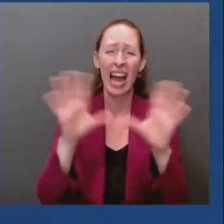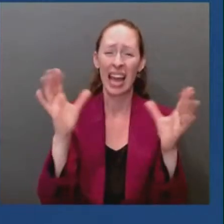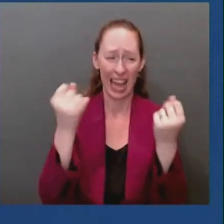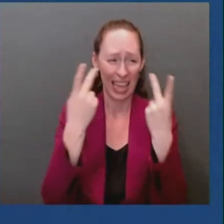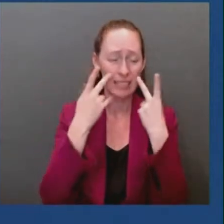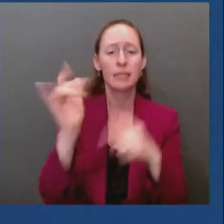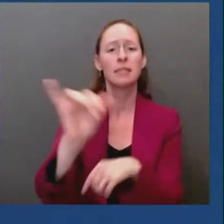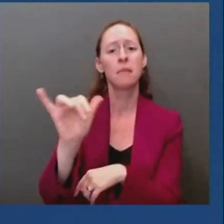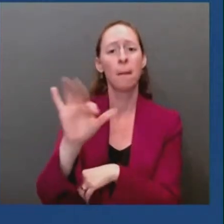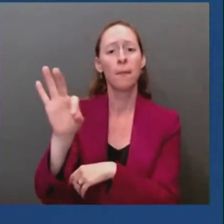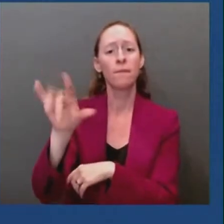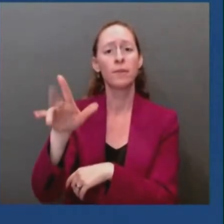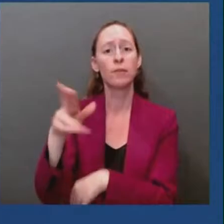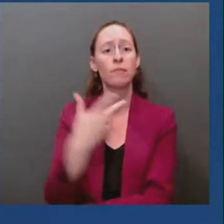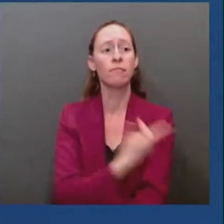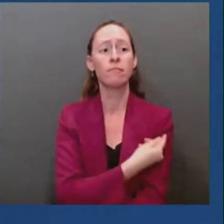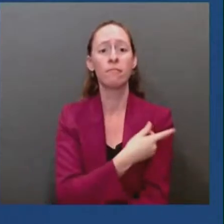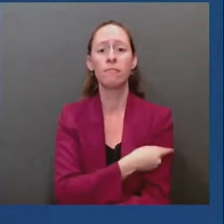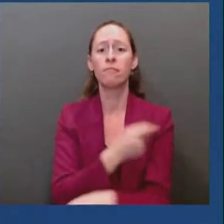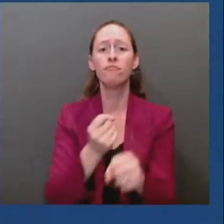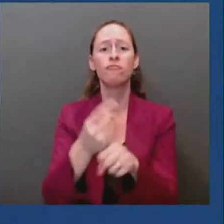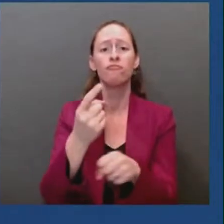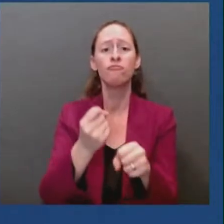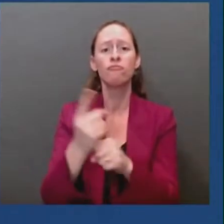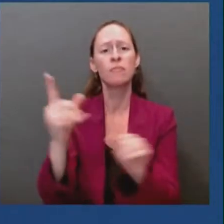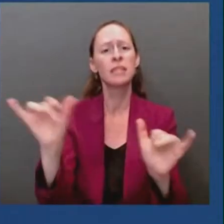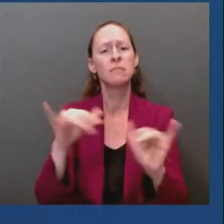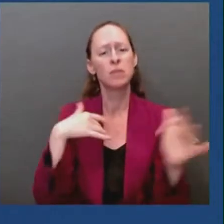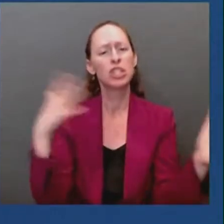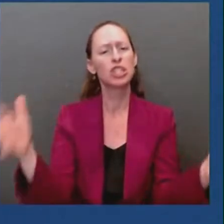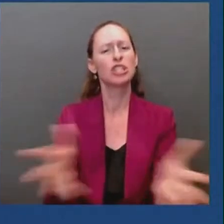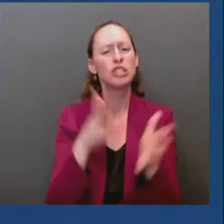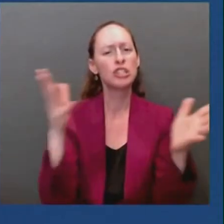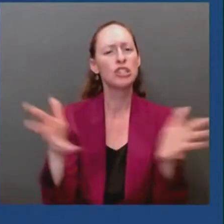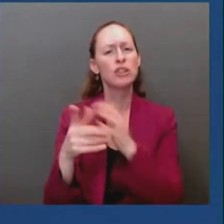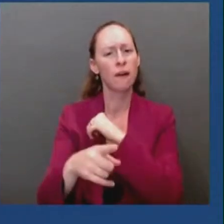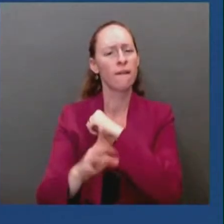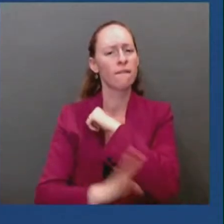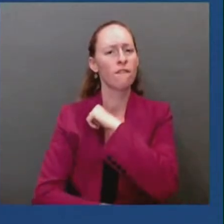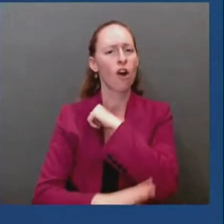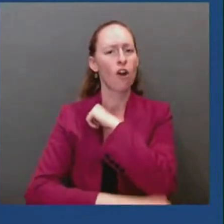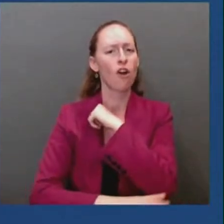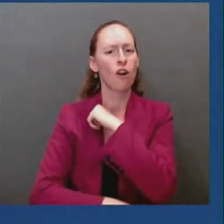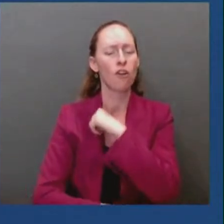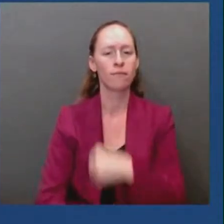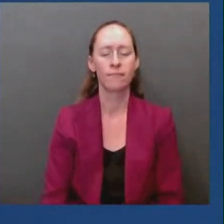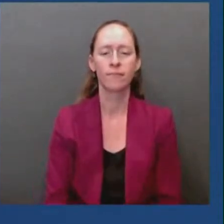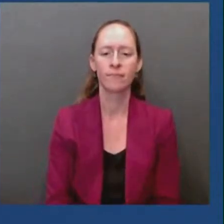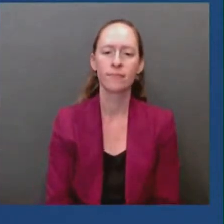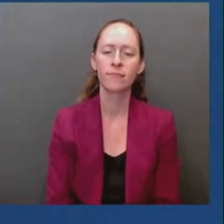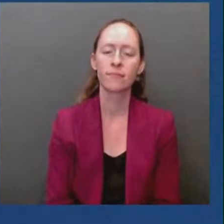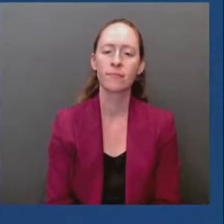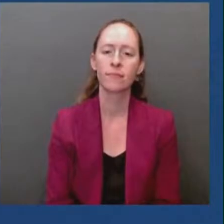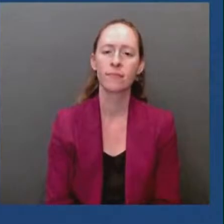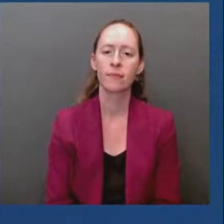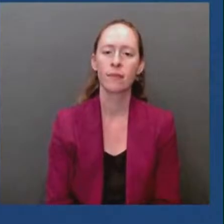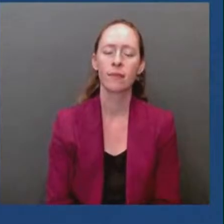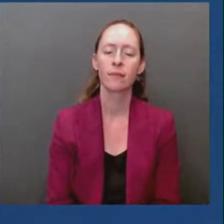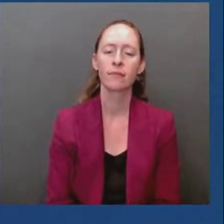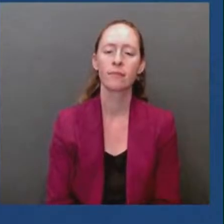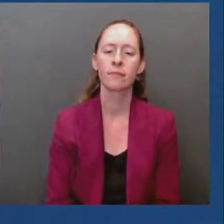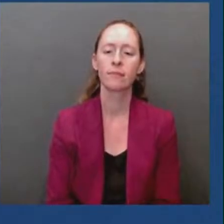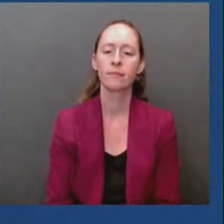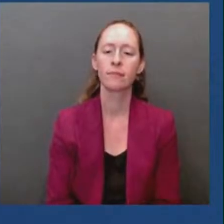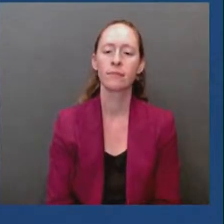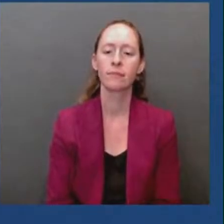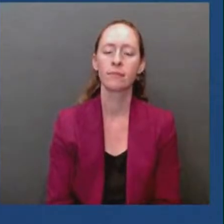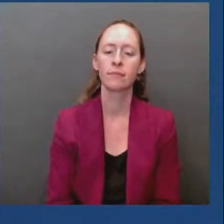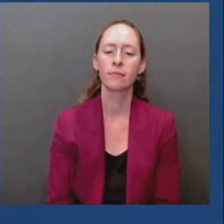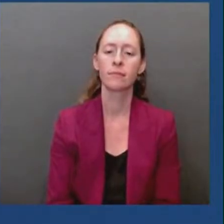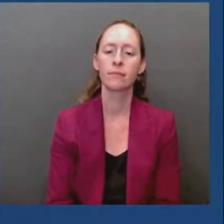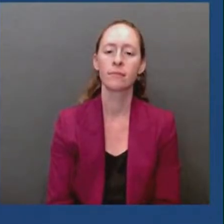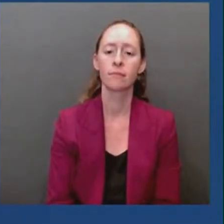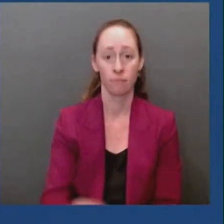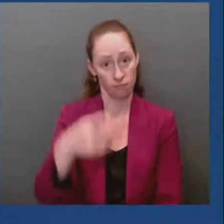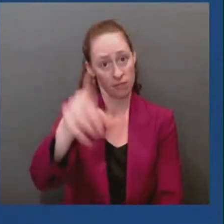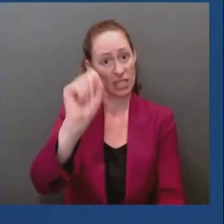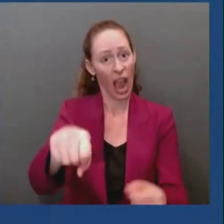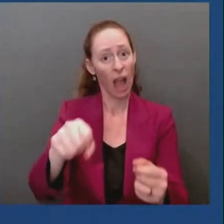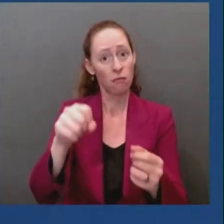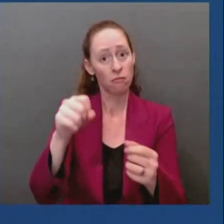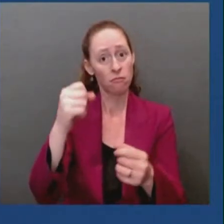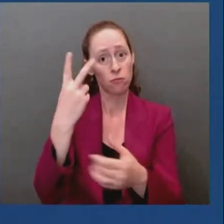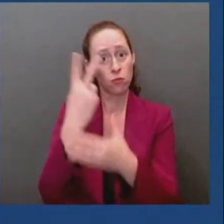ARE CLEAR.